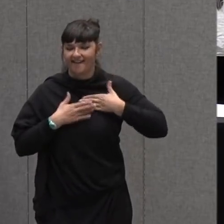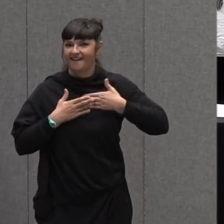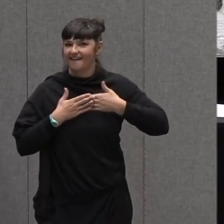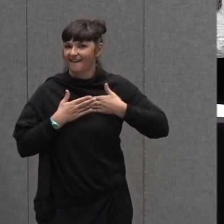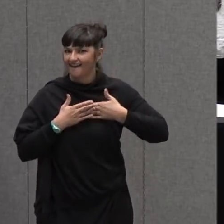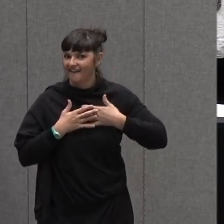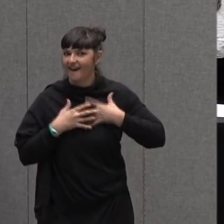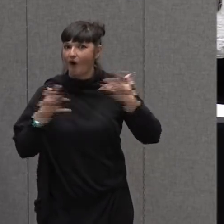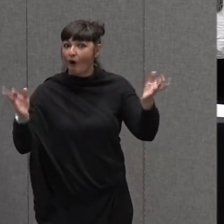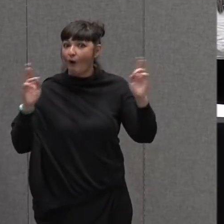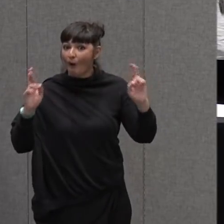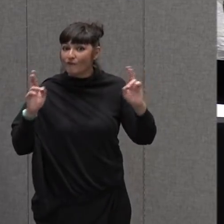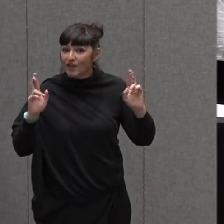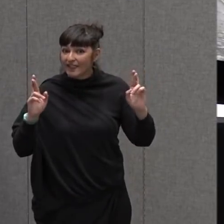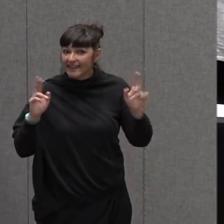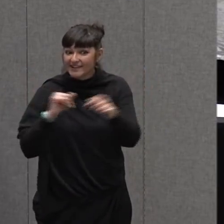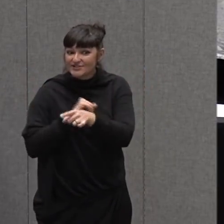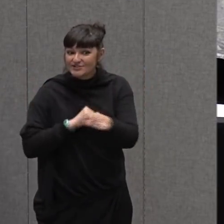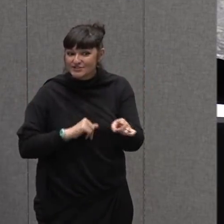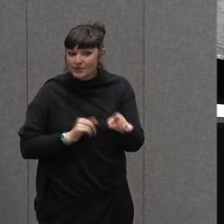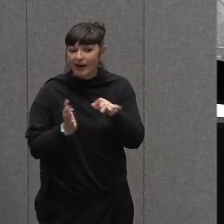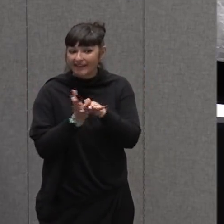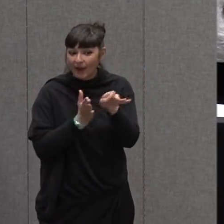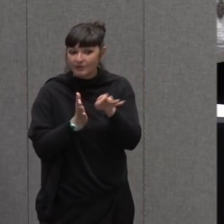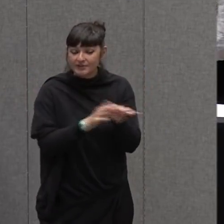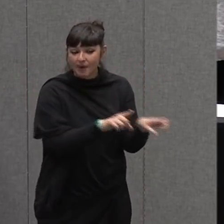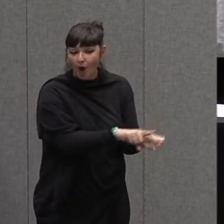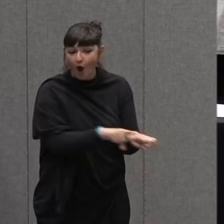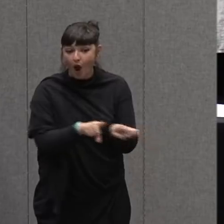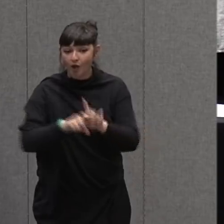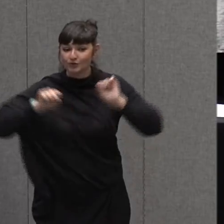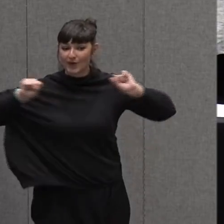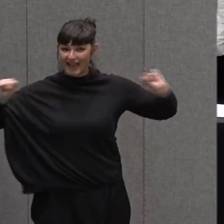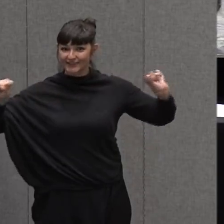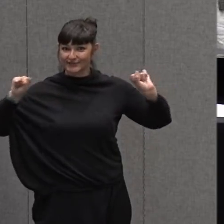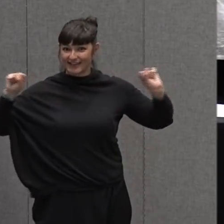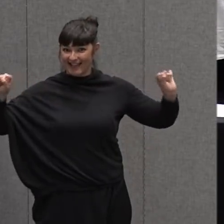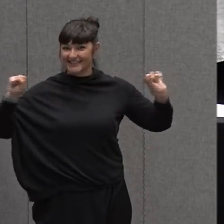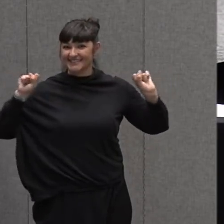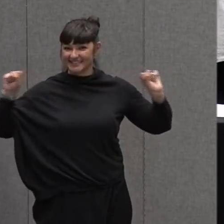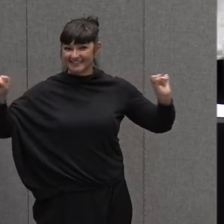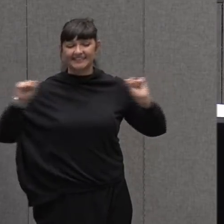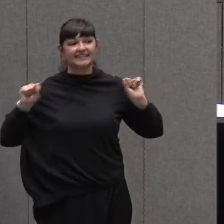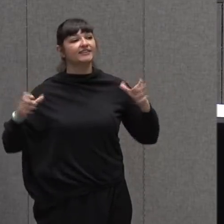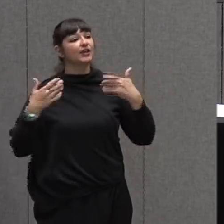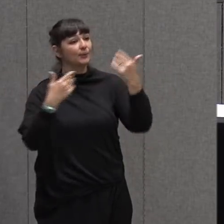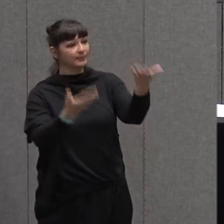but also getting your heart rate up. Alright, Miss Gaudet is gonna do the next one.